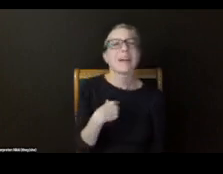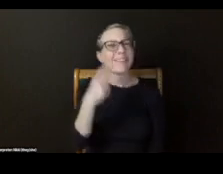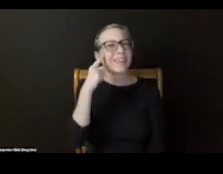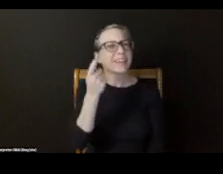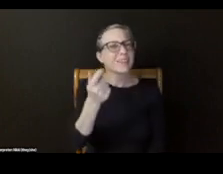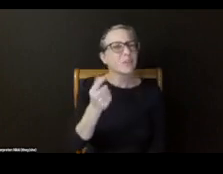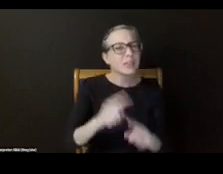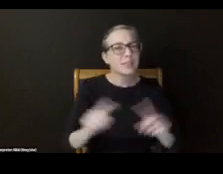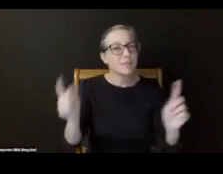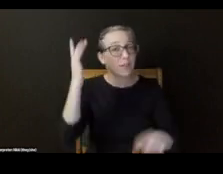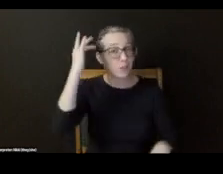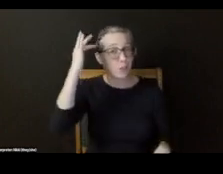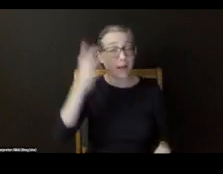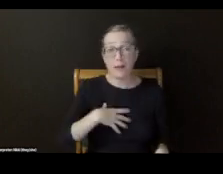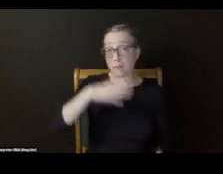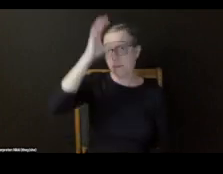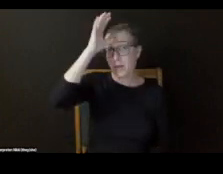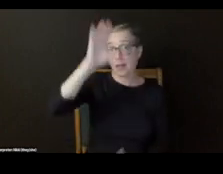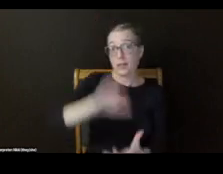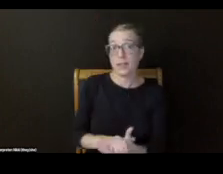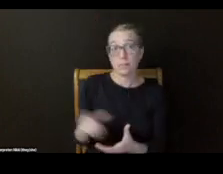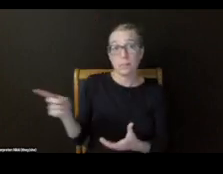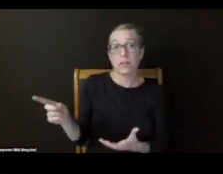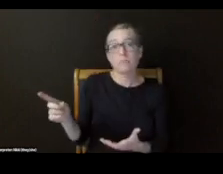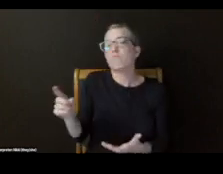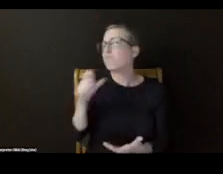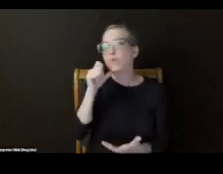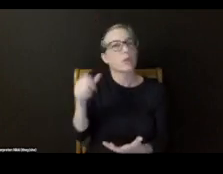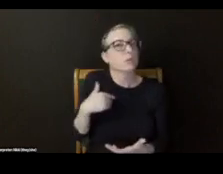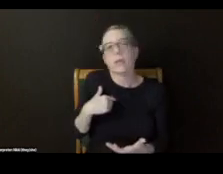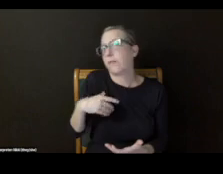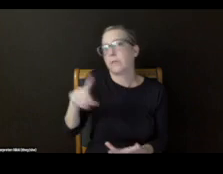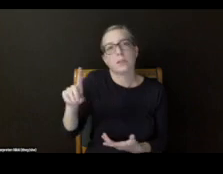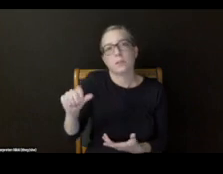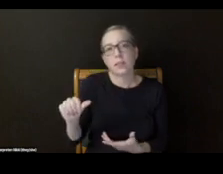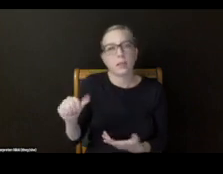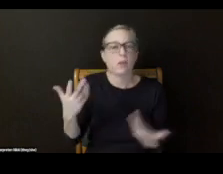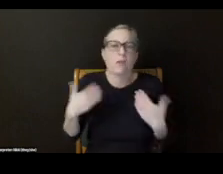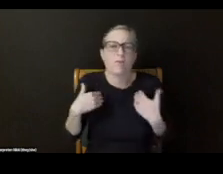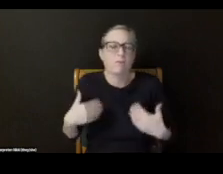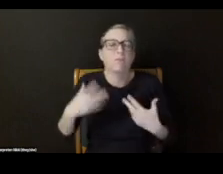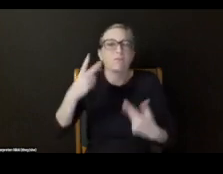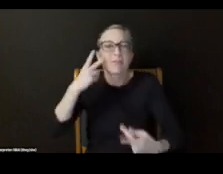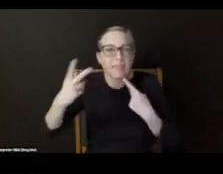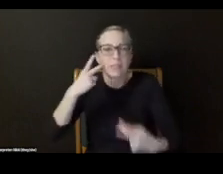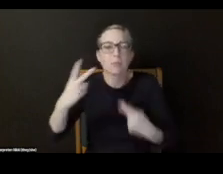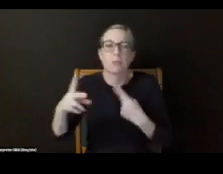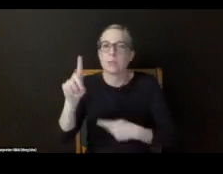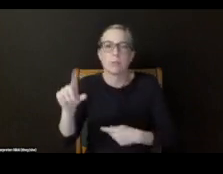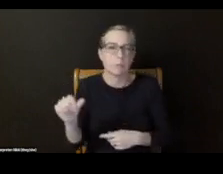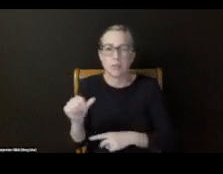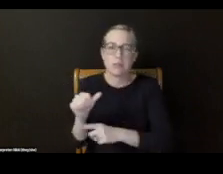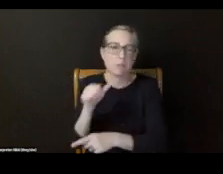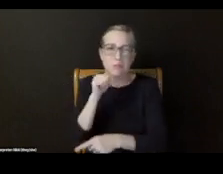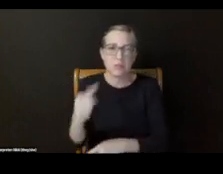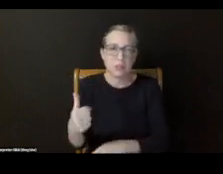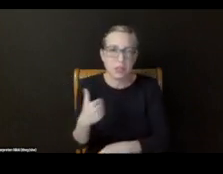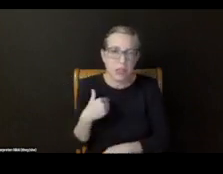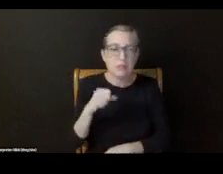a disability like visible disability. So it's, it's a little bit of a difference.